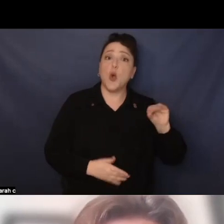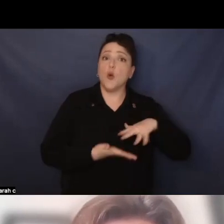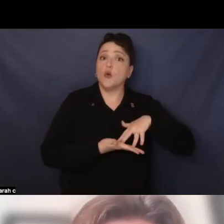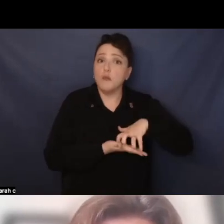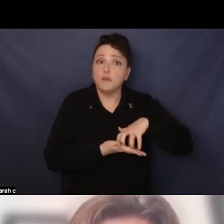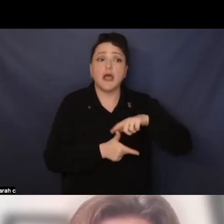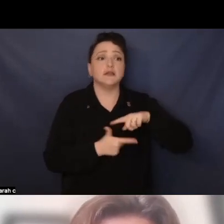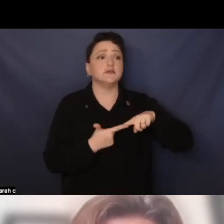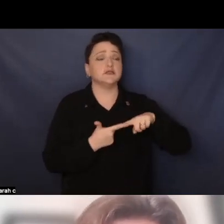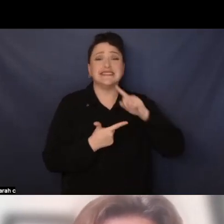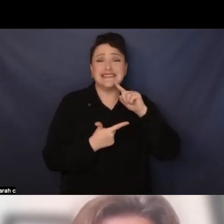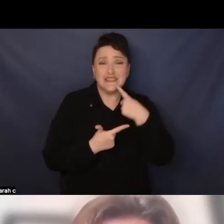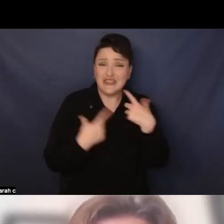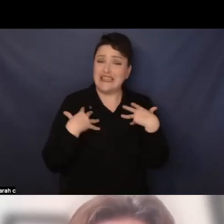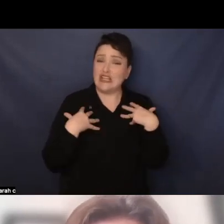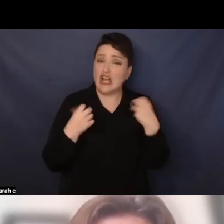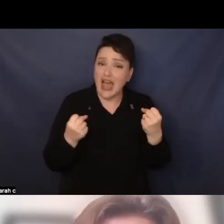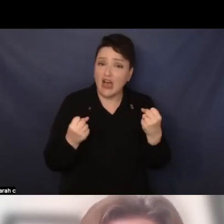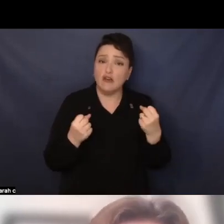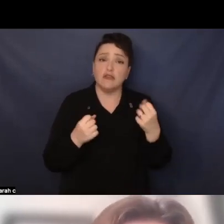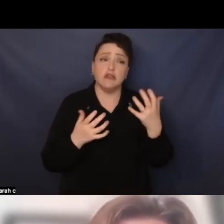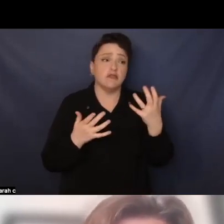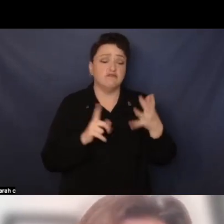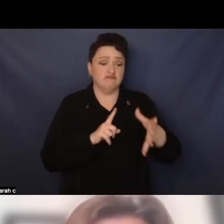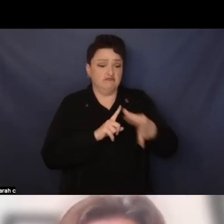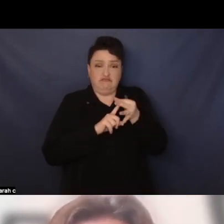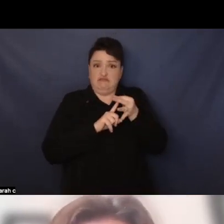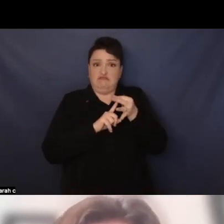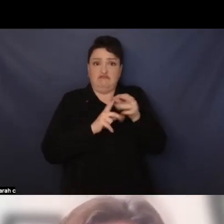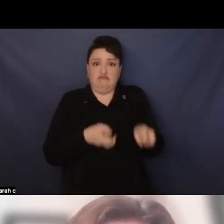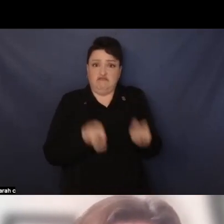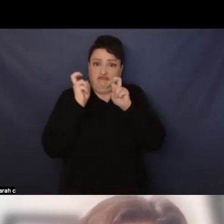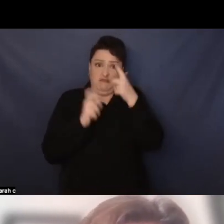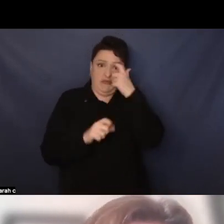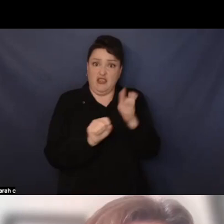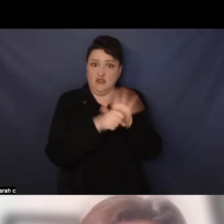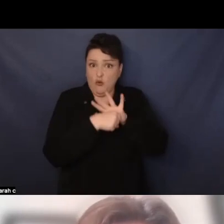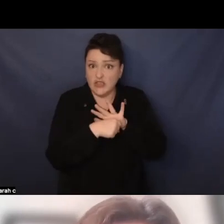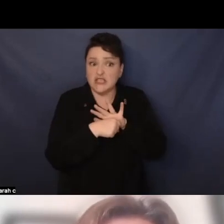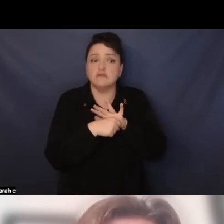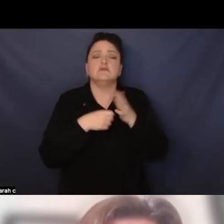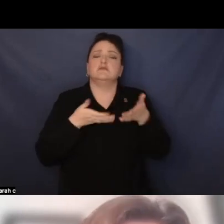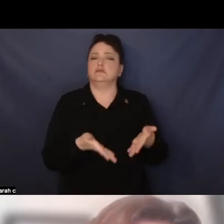outcomes. From acquiring COVID-19 or other dangerous infectious diseases. Next slide.